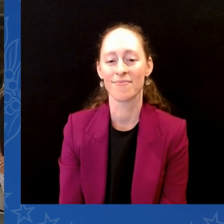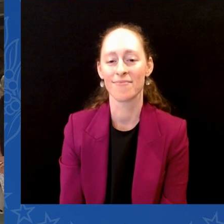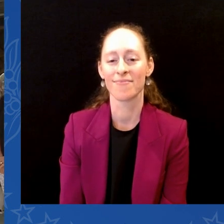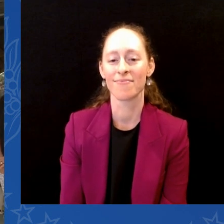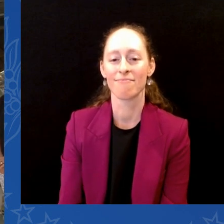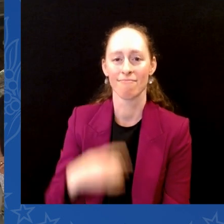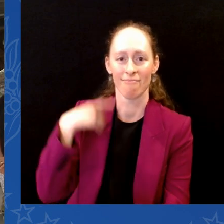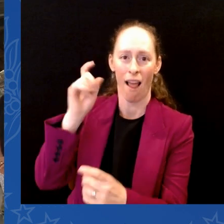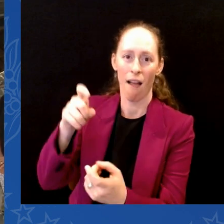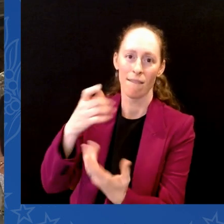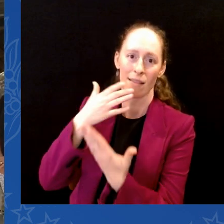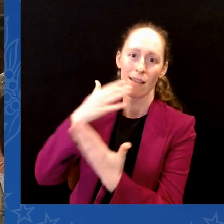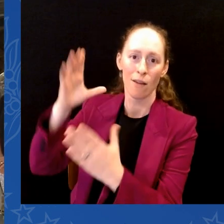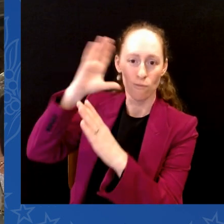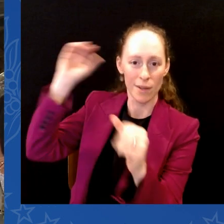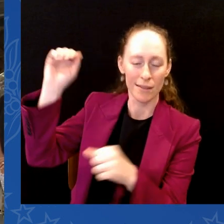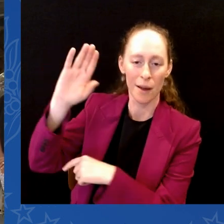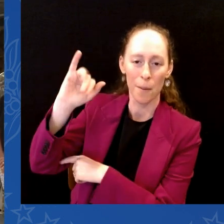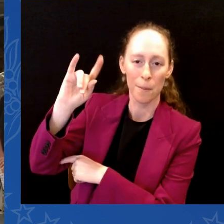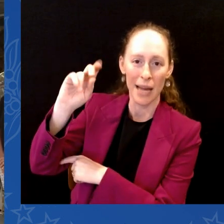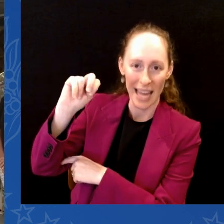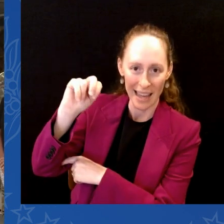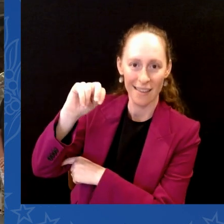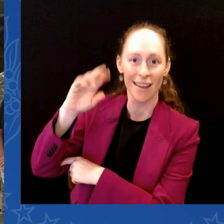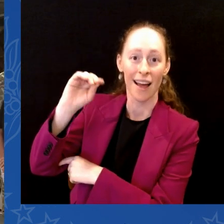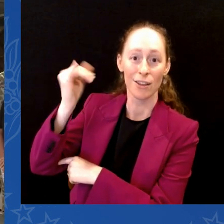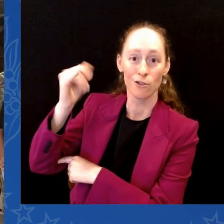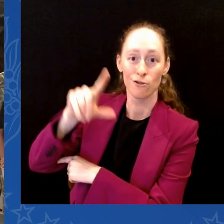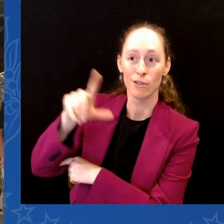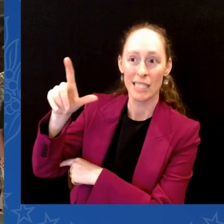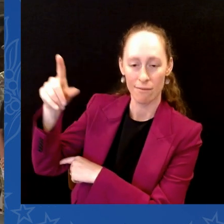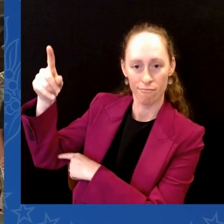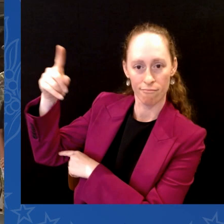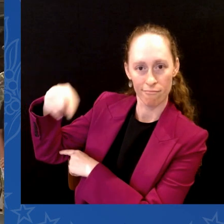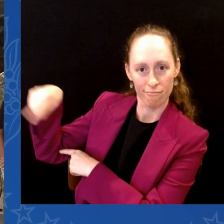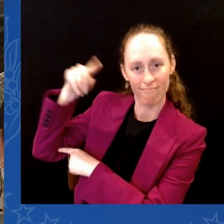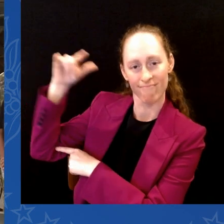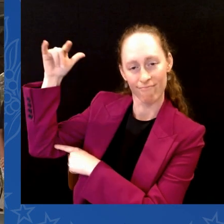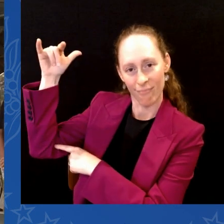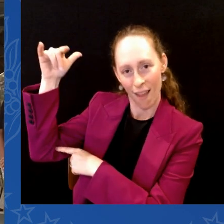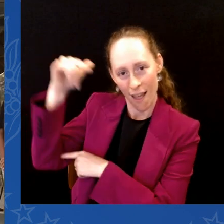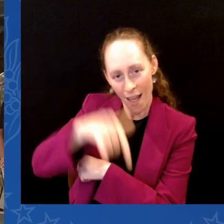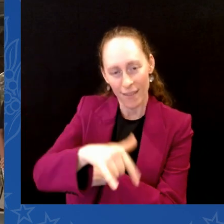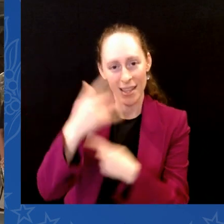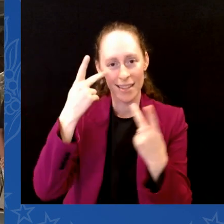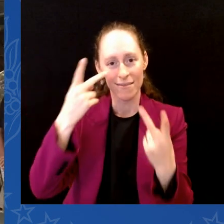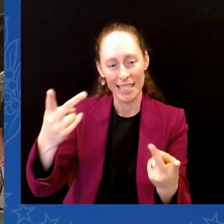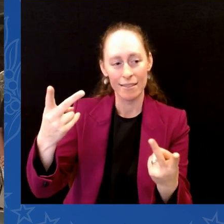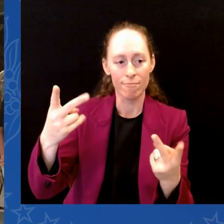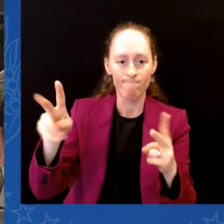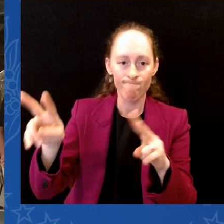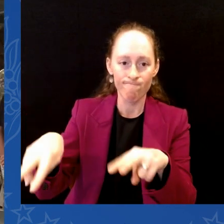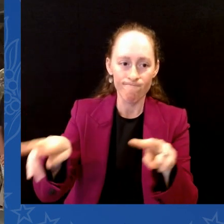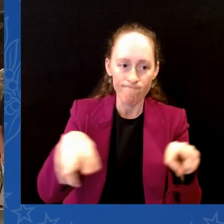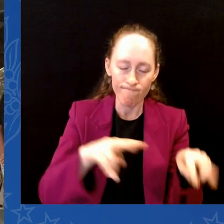Deanne Criswell for for coming down here looking at really, really significant damage here in Lee